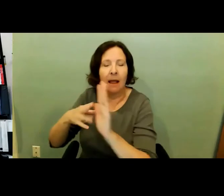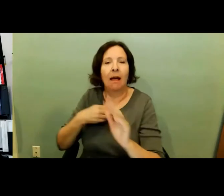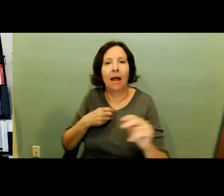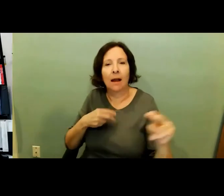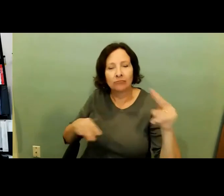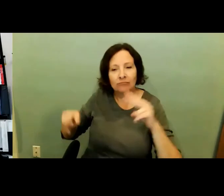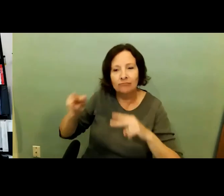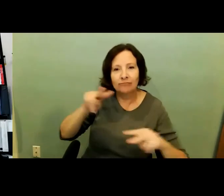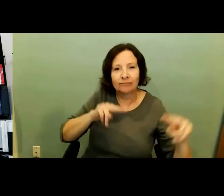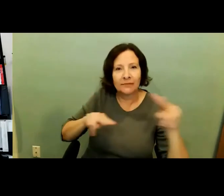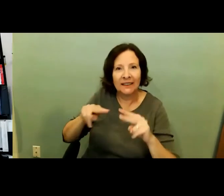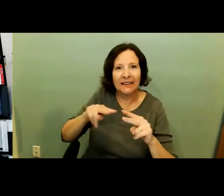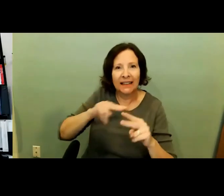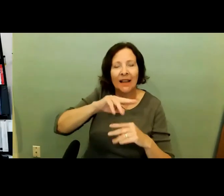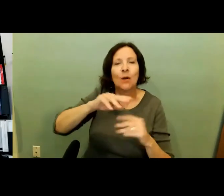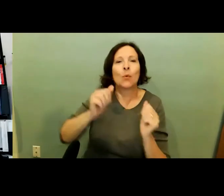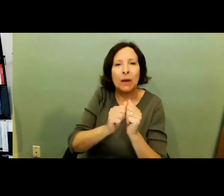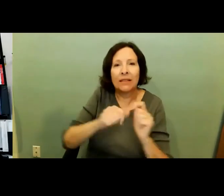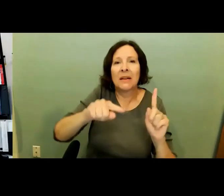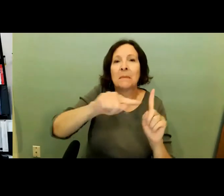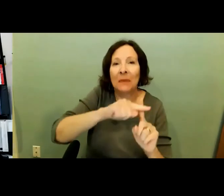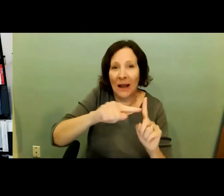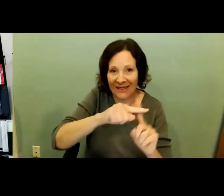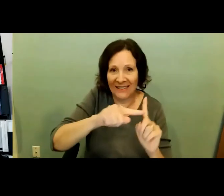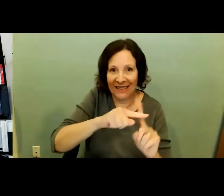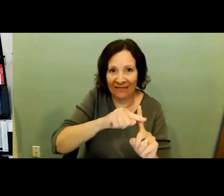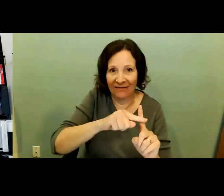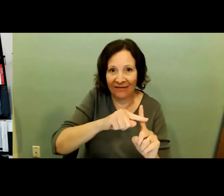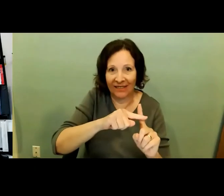We have underestimated the inertia of the comes from strong tendencies